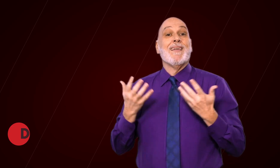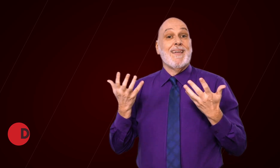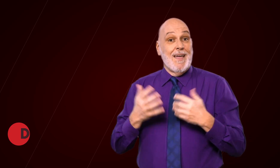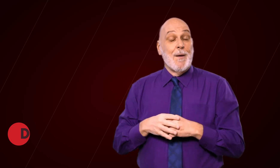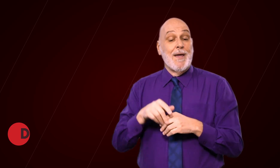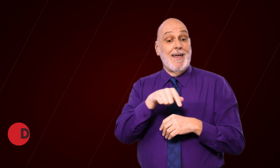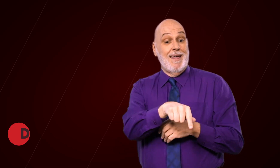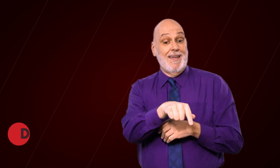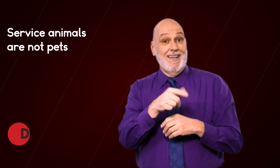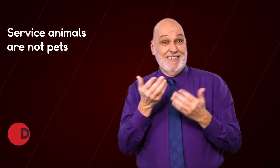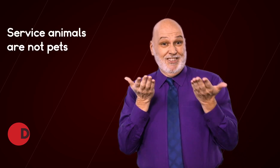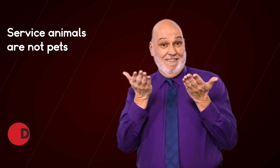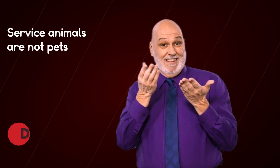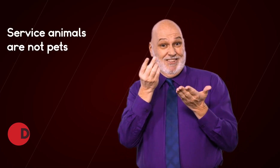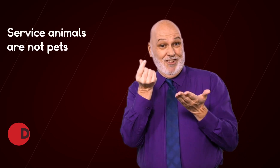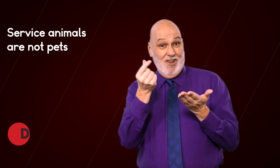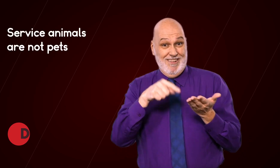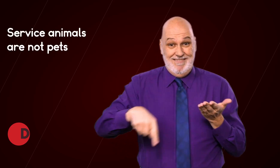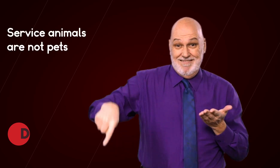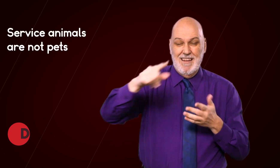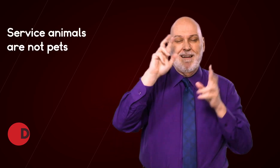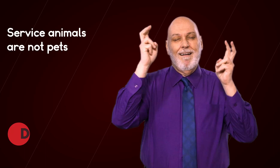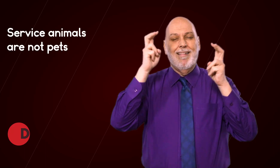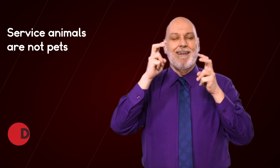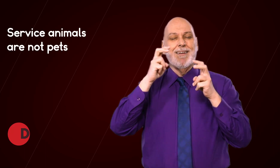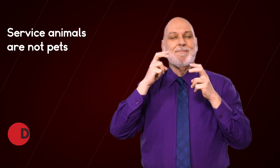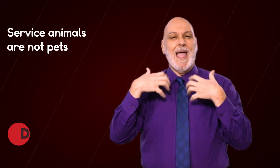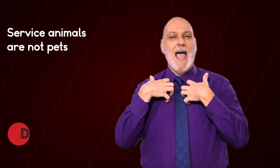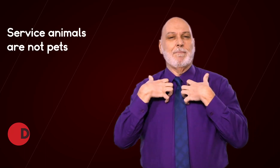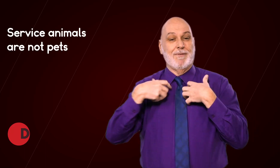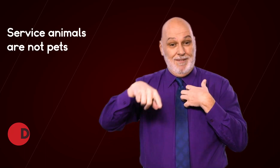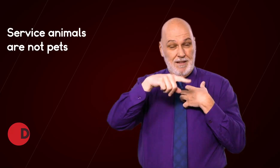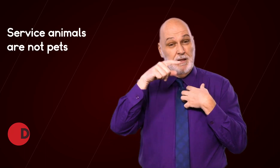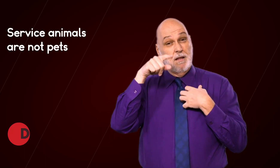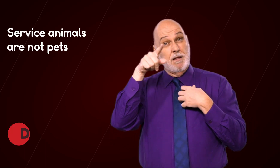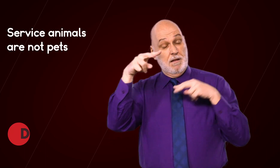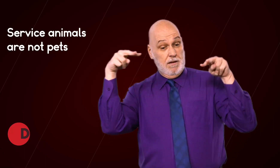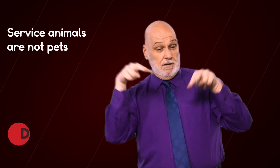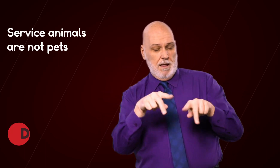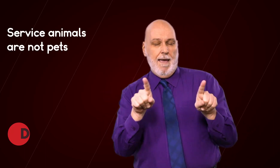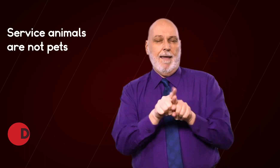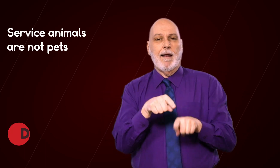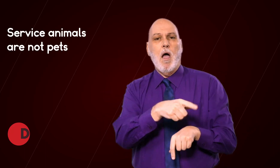Service animals are not pets,